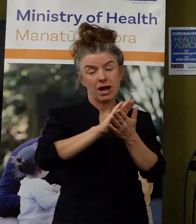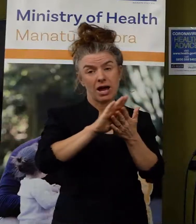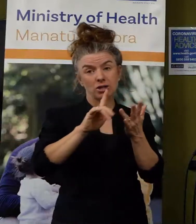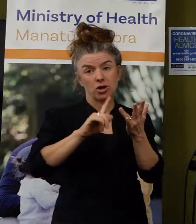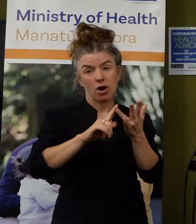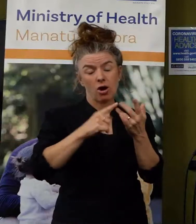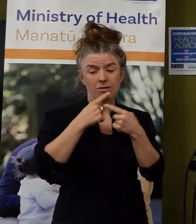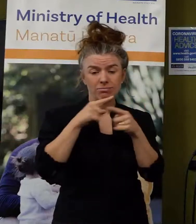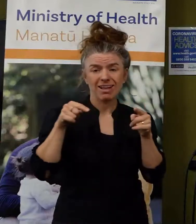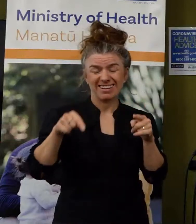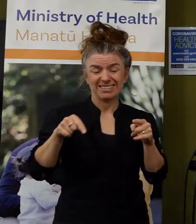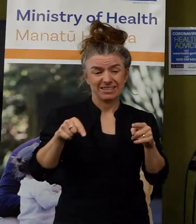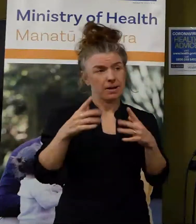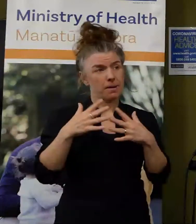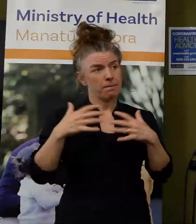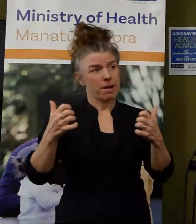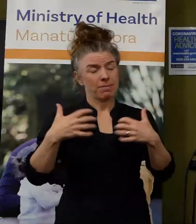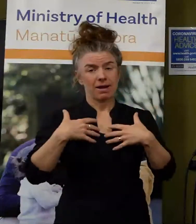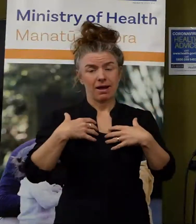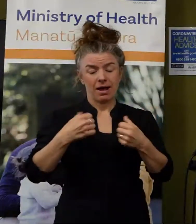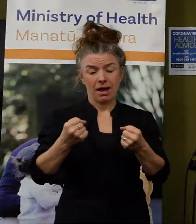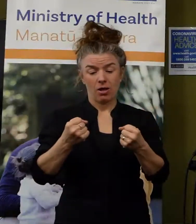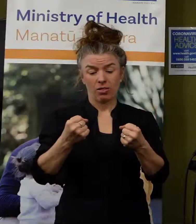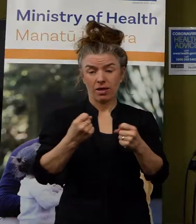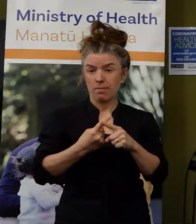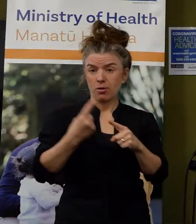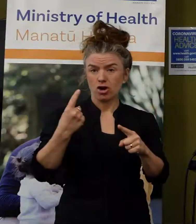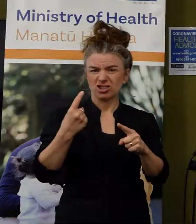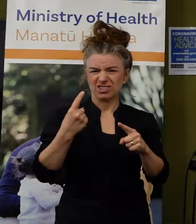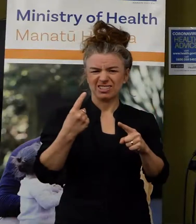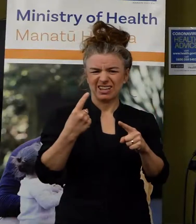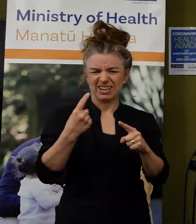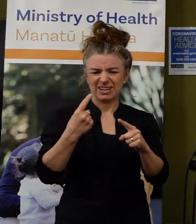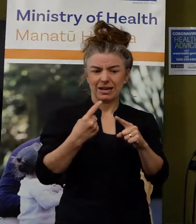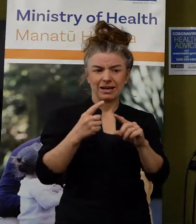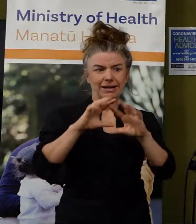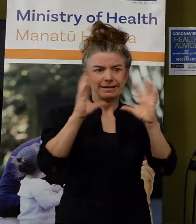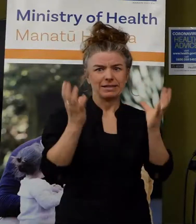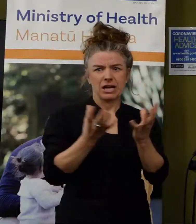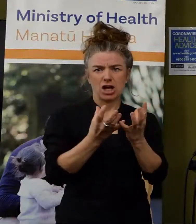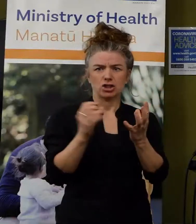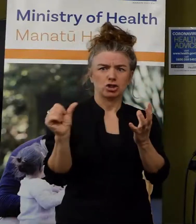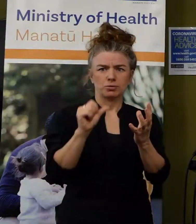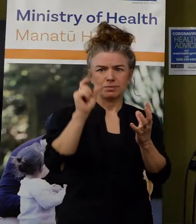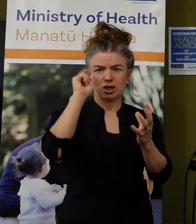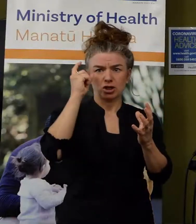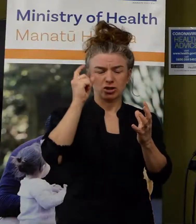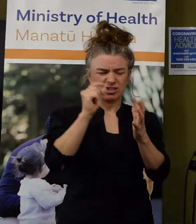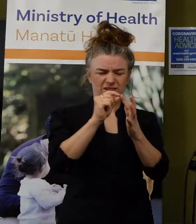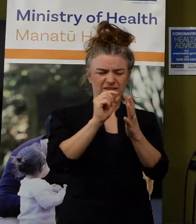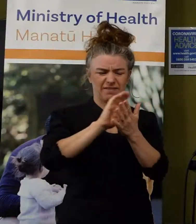so a public health emergency of international concern, they specifically talked about the impact